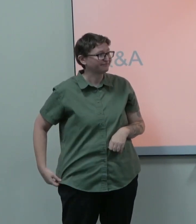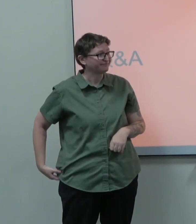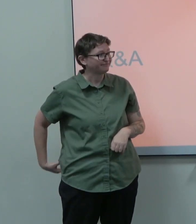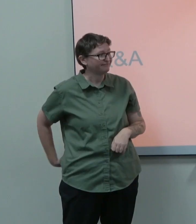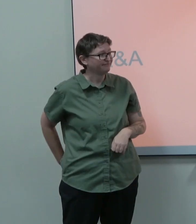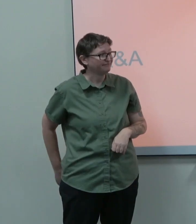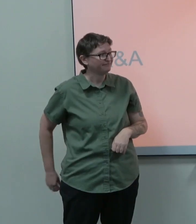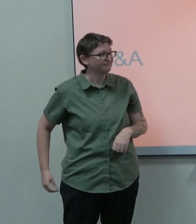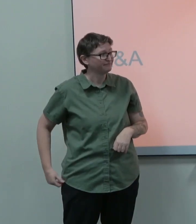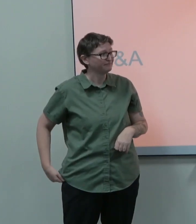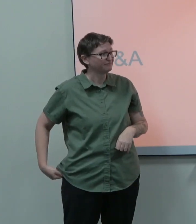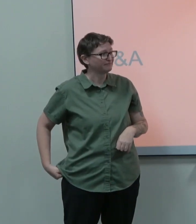Harrison is saying,